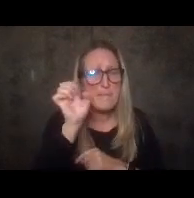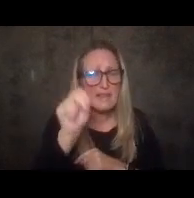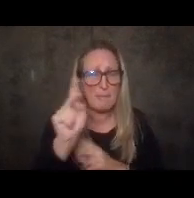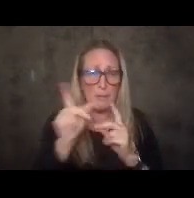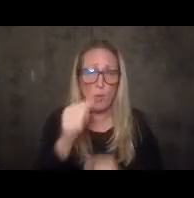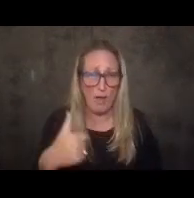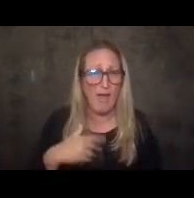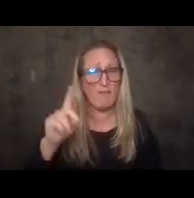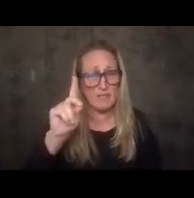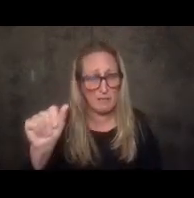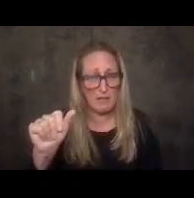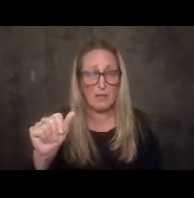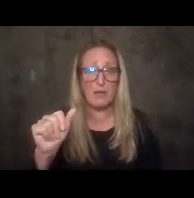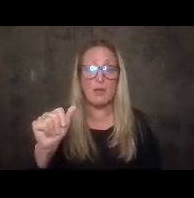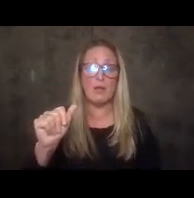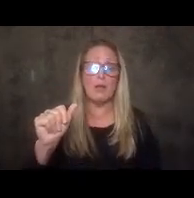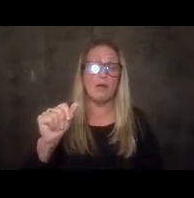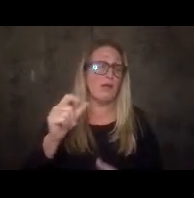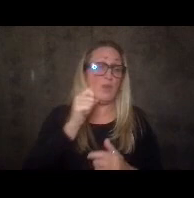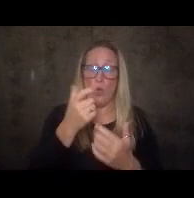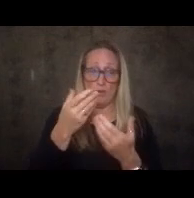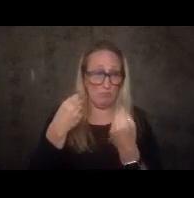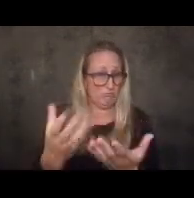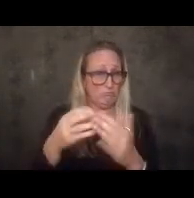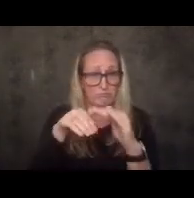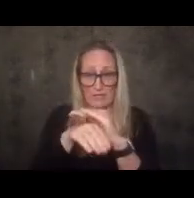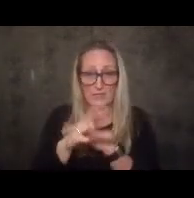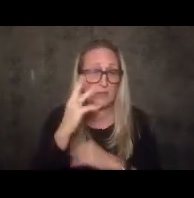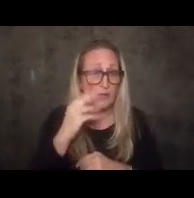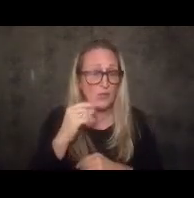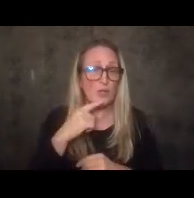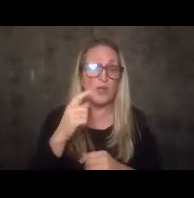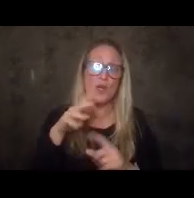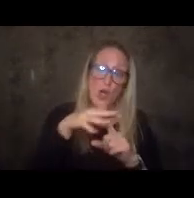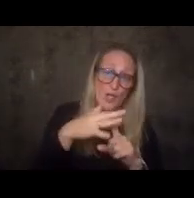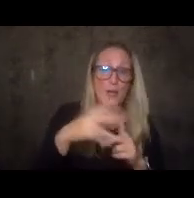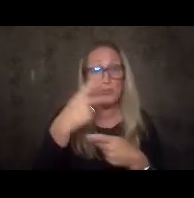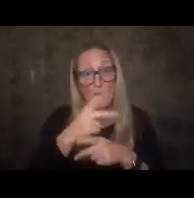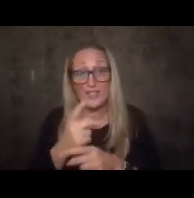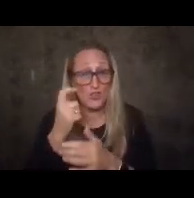disabilities. The cost of failing to create accessible experiences, content and products is exclusion when